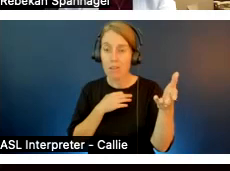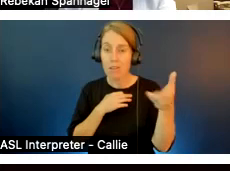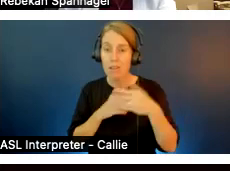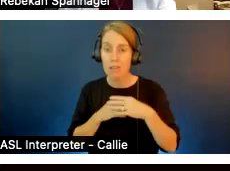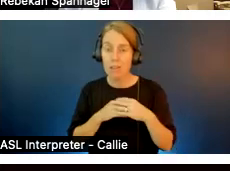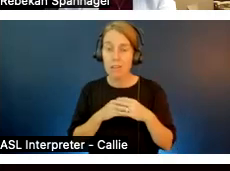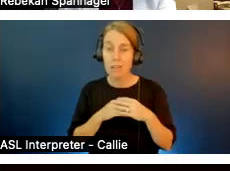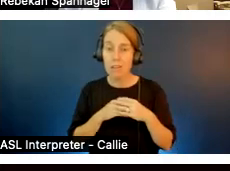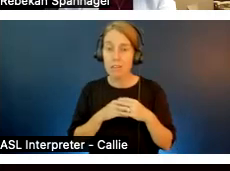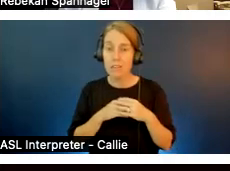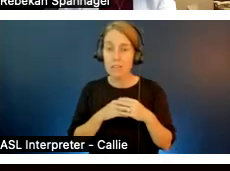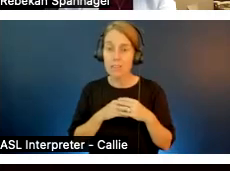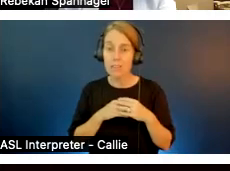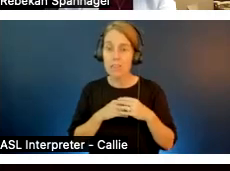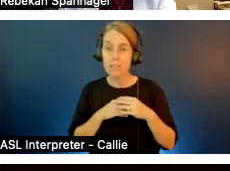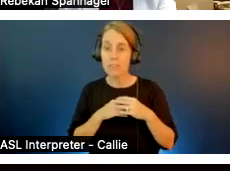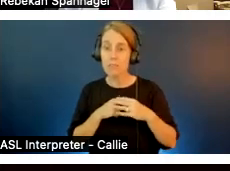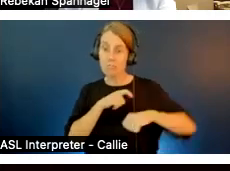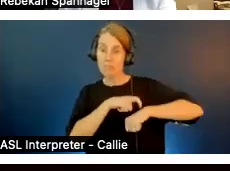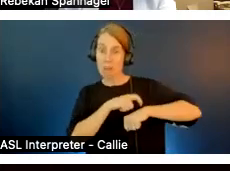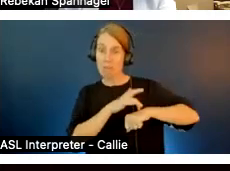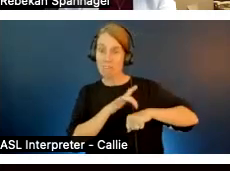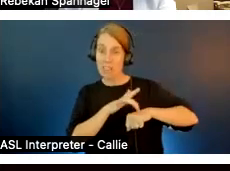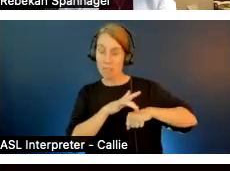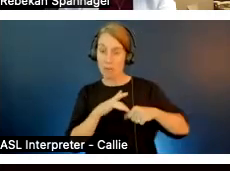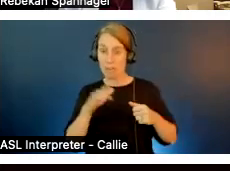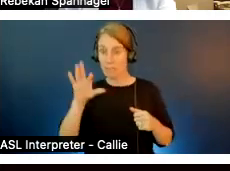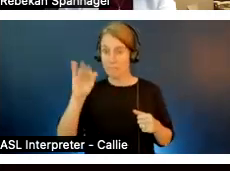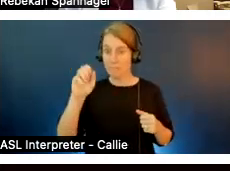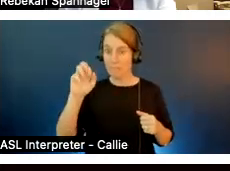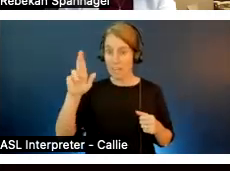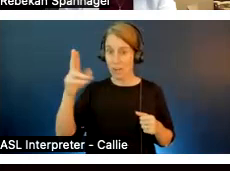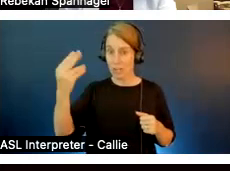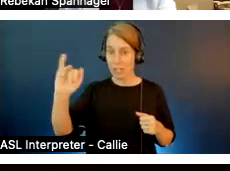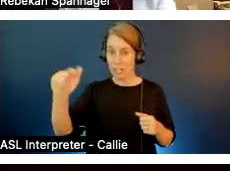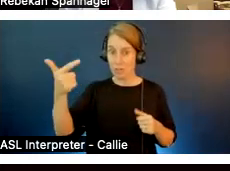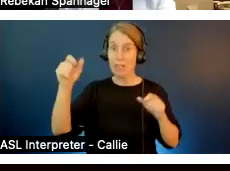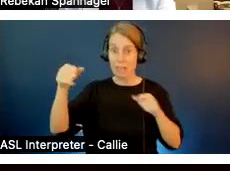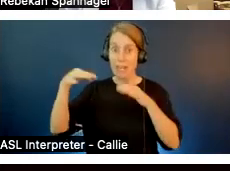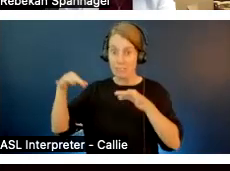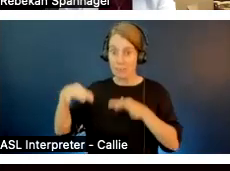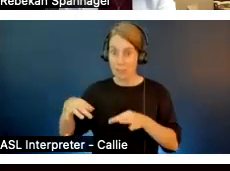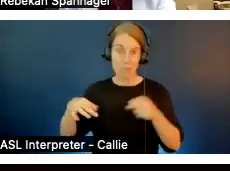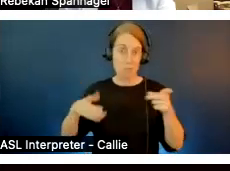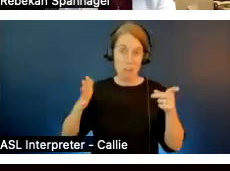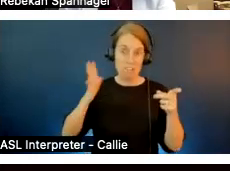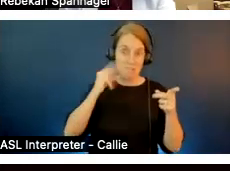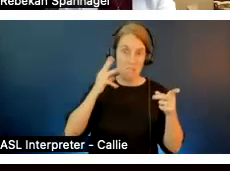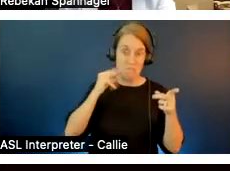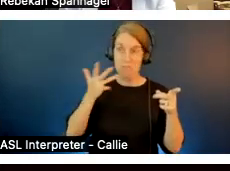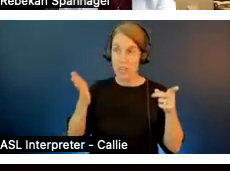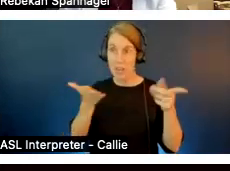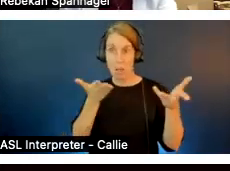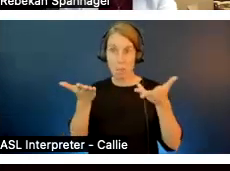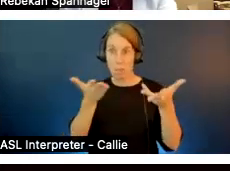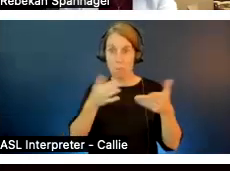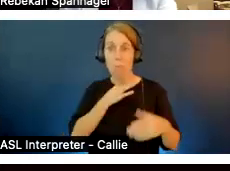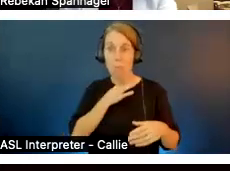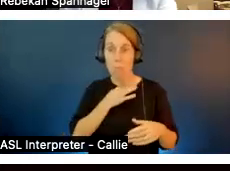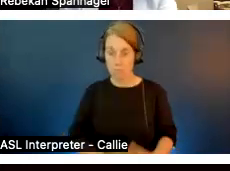because we have some time and we can actually talk about what fear hearings are like